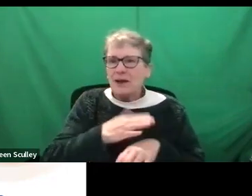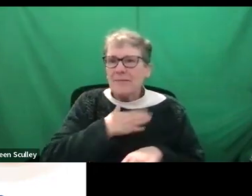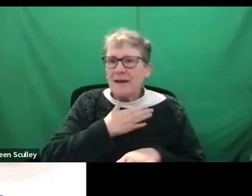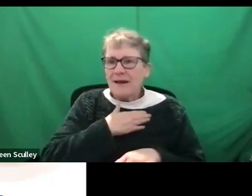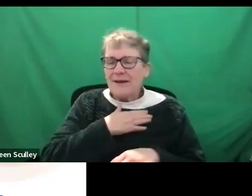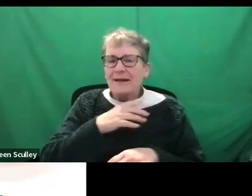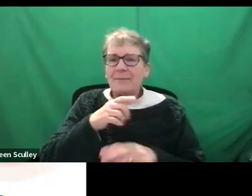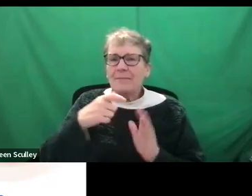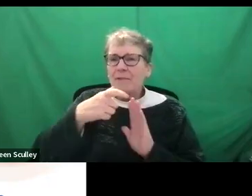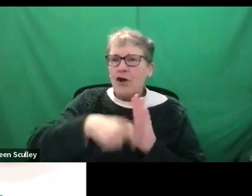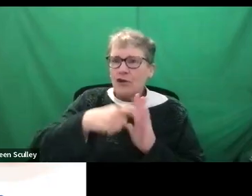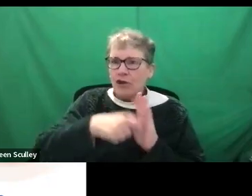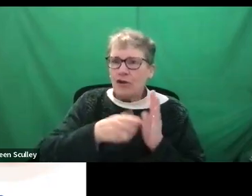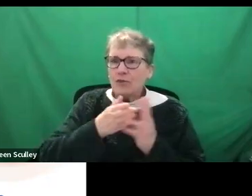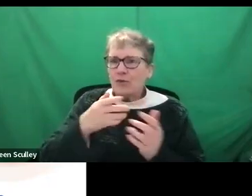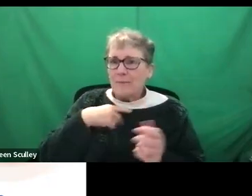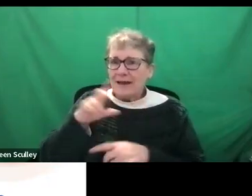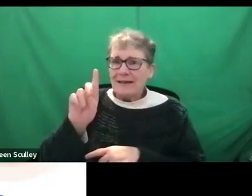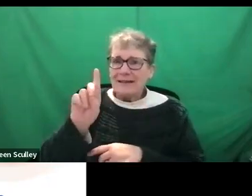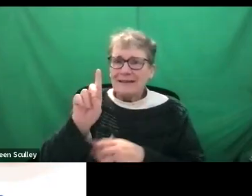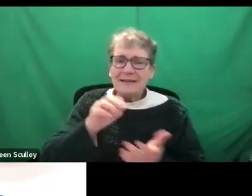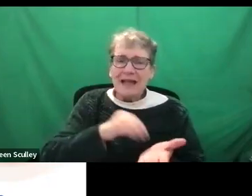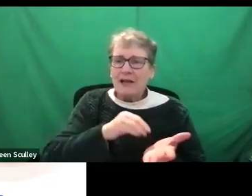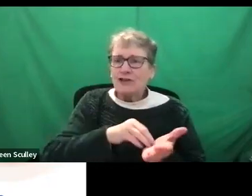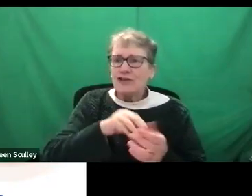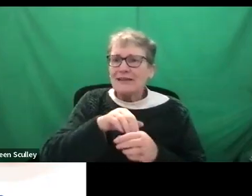This presentation is based on my article.